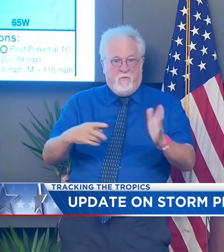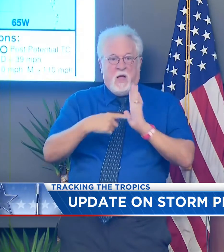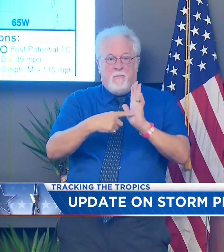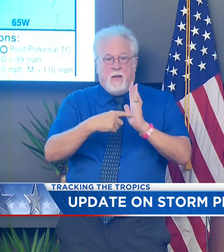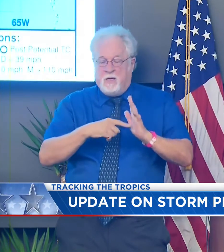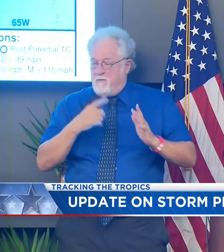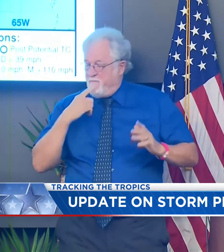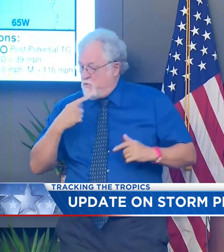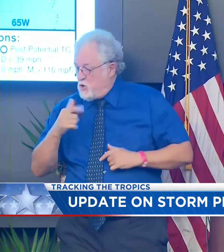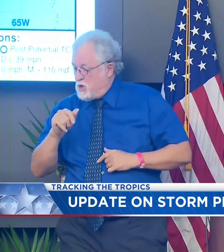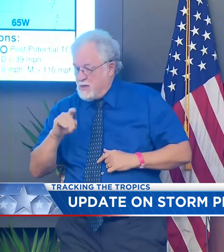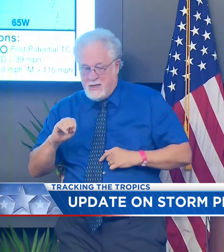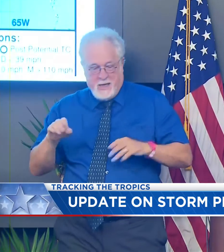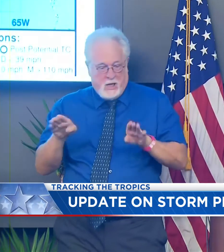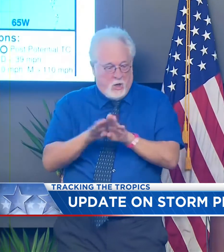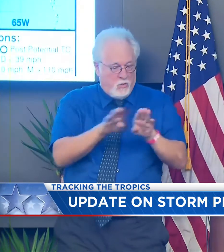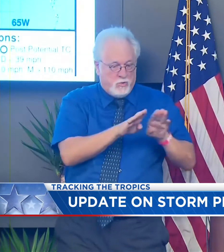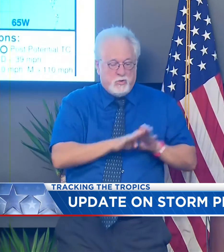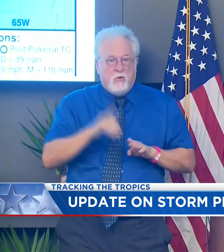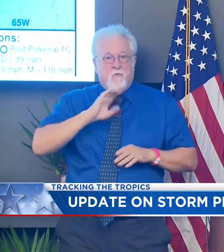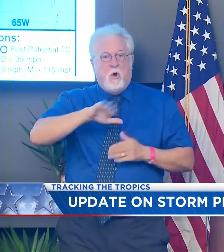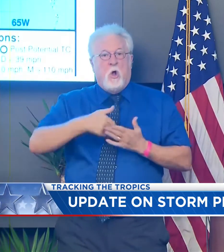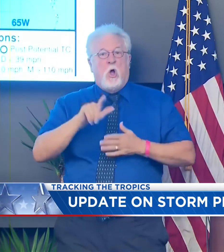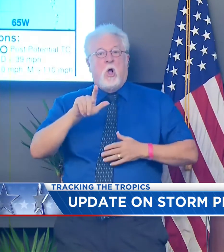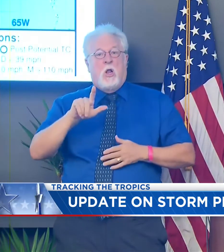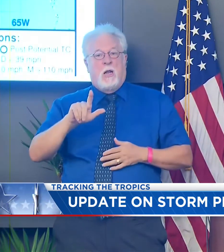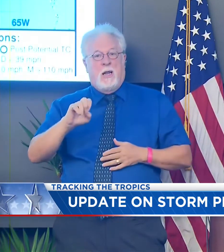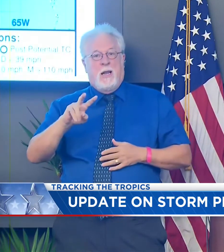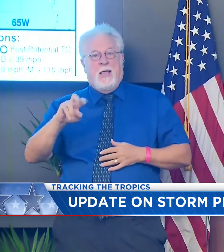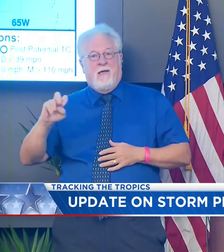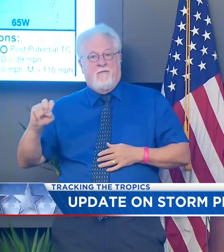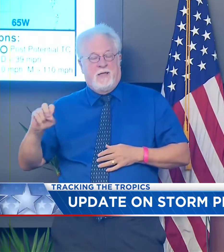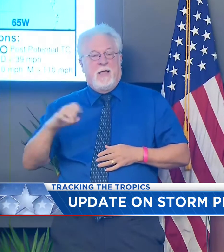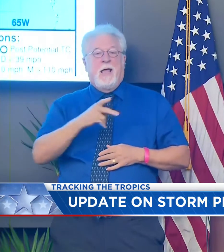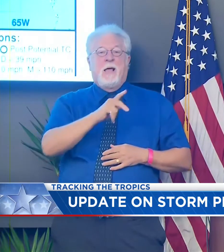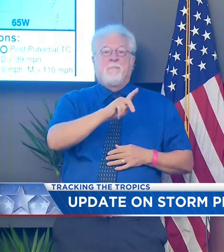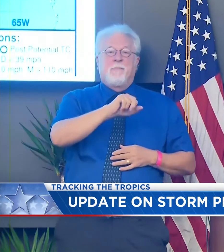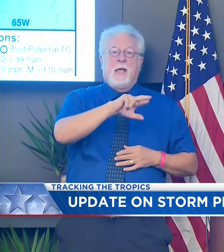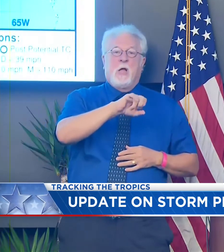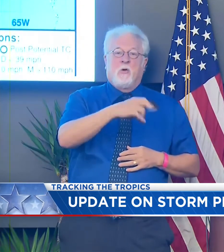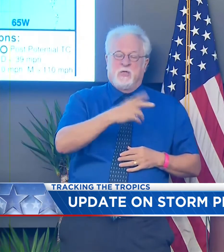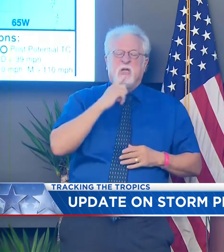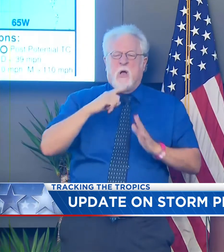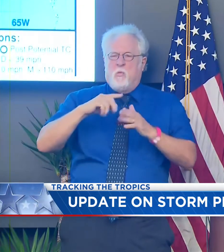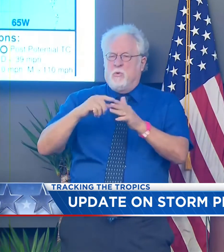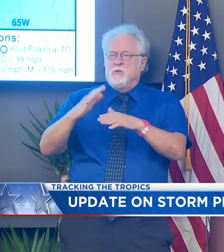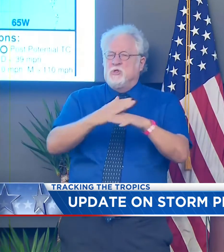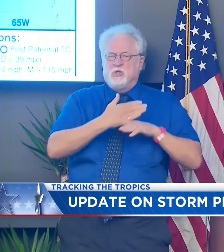AS OF THIS MORNING, 194 GATES ARE CLOSED. CPRA CONTINUES TO PROVIDE